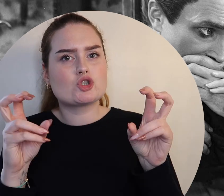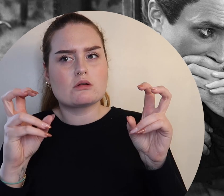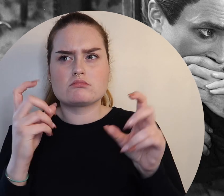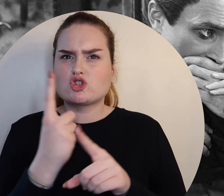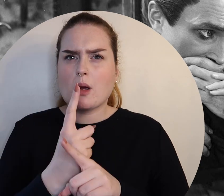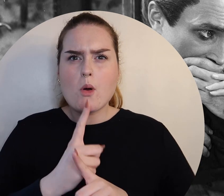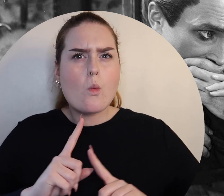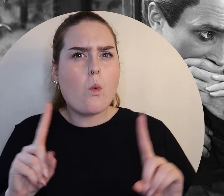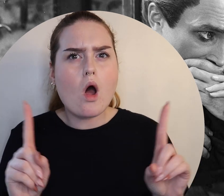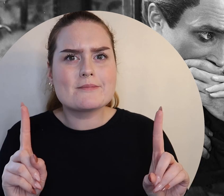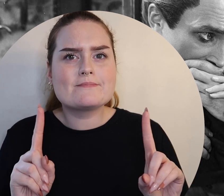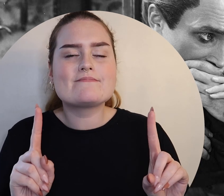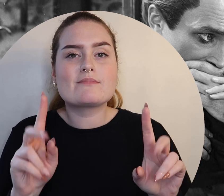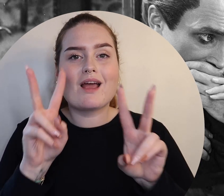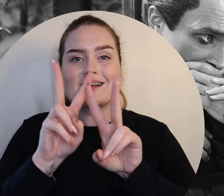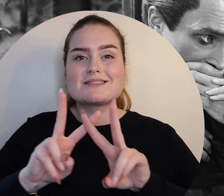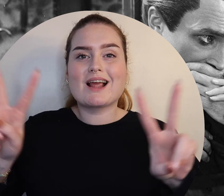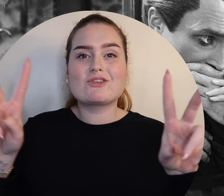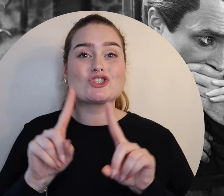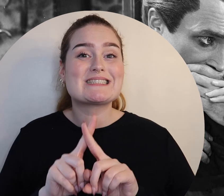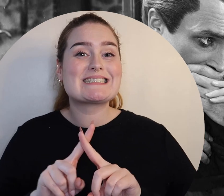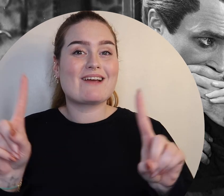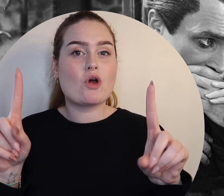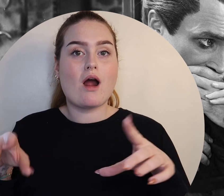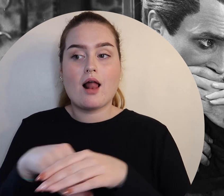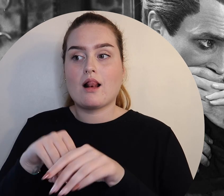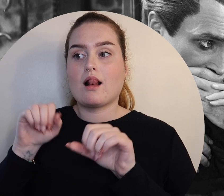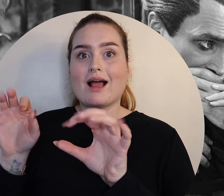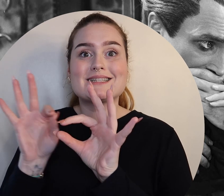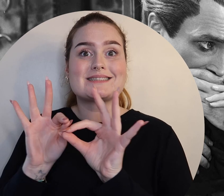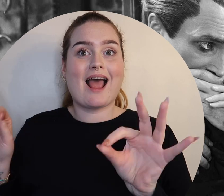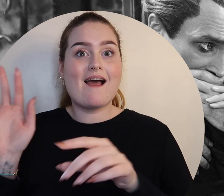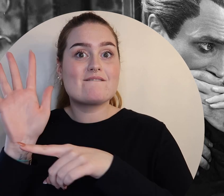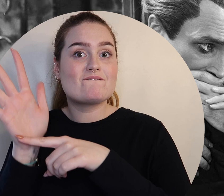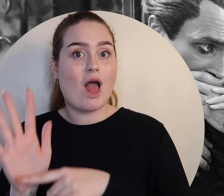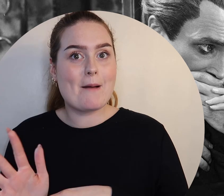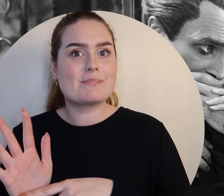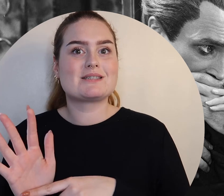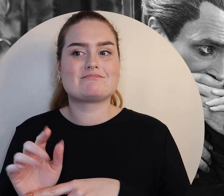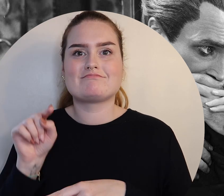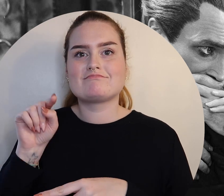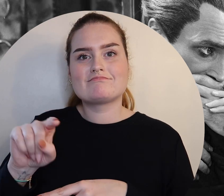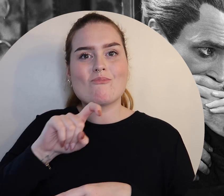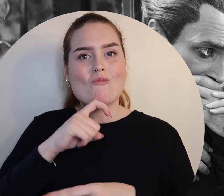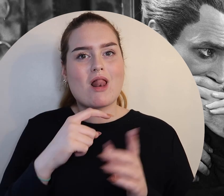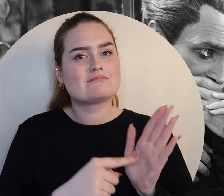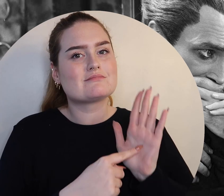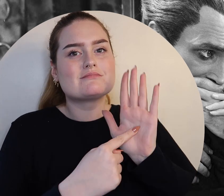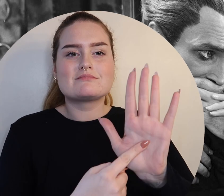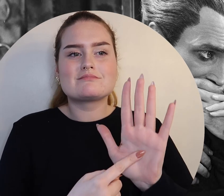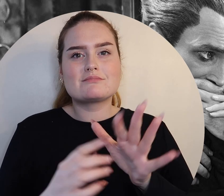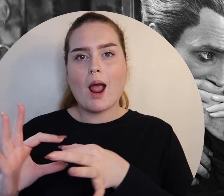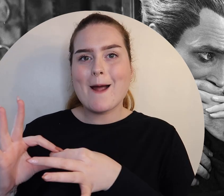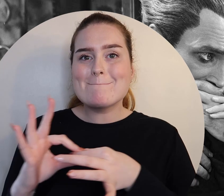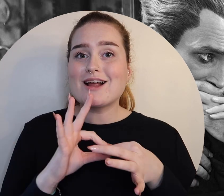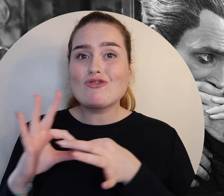silent cinema, presented in partnership